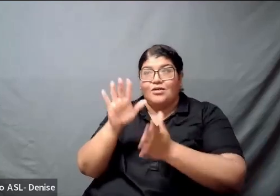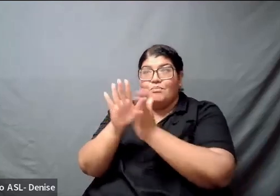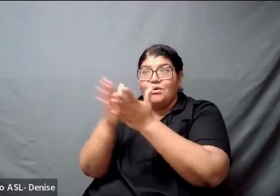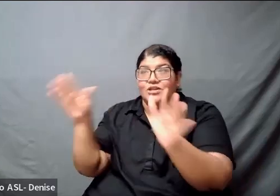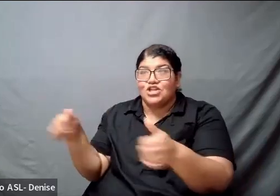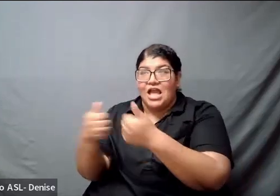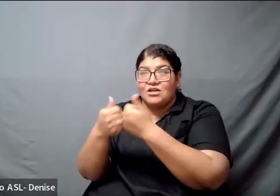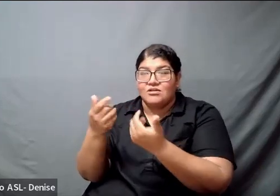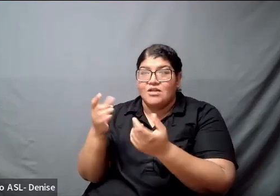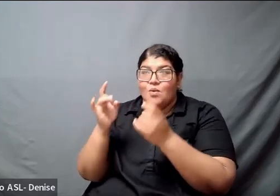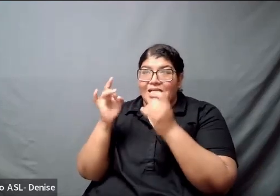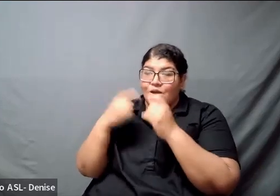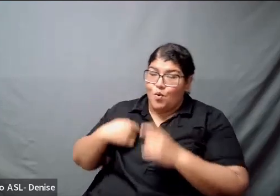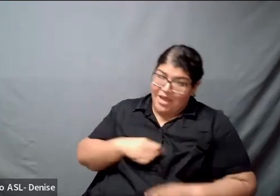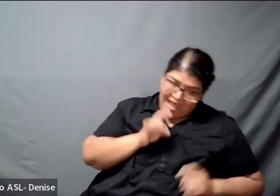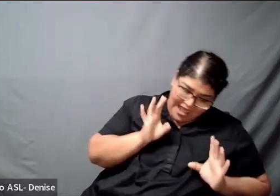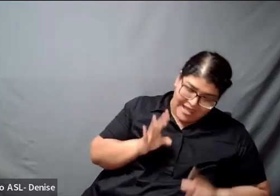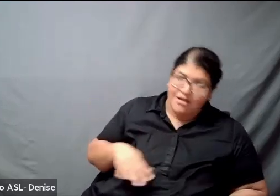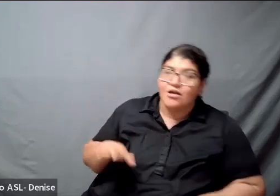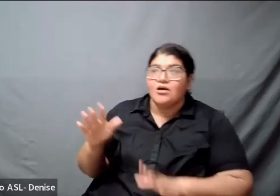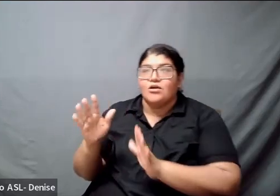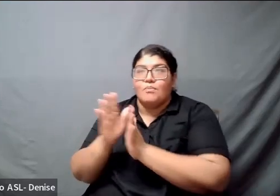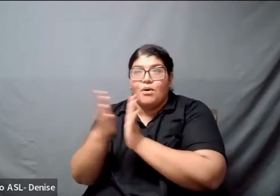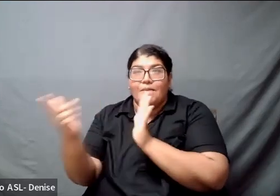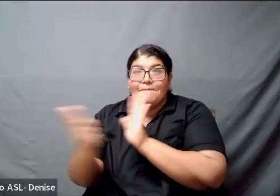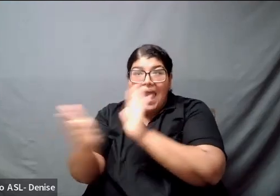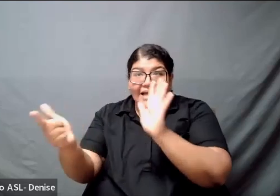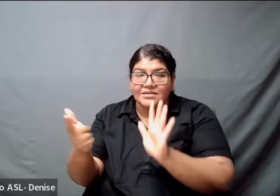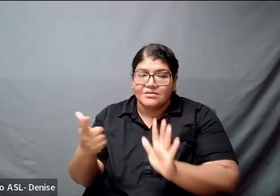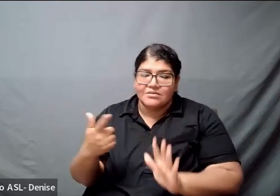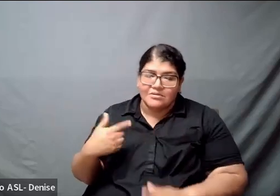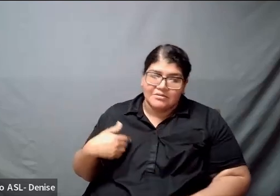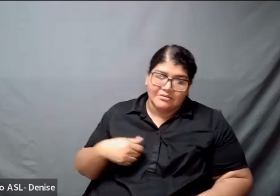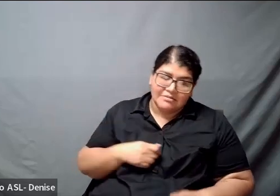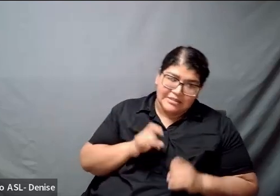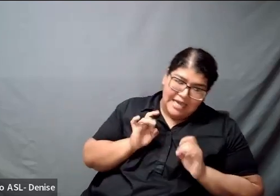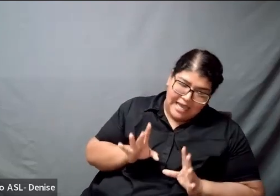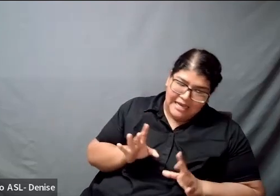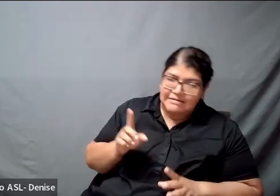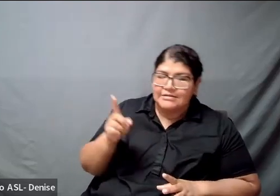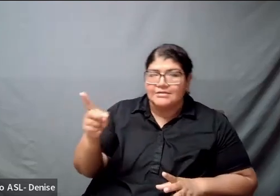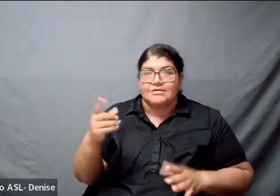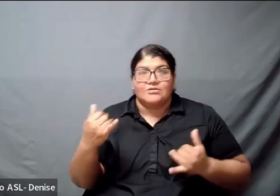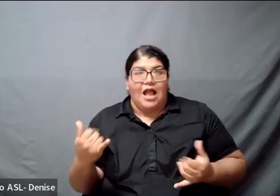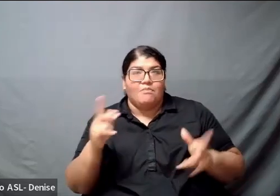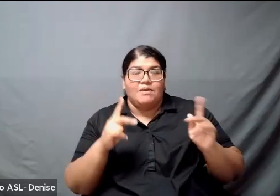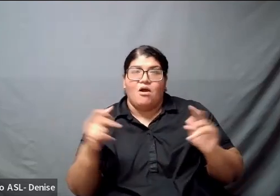which we hate are getting bigger and more and more and people are getting scared and they are not inviting queer and trans authors.